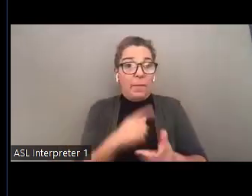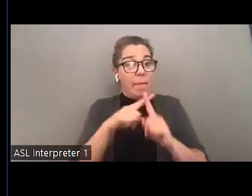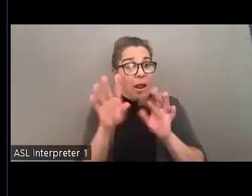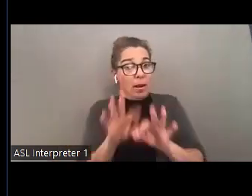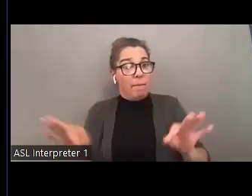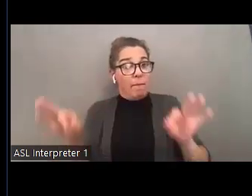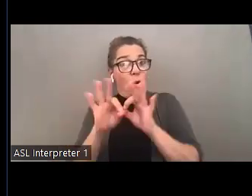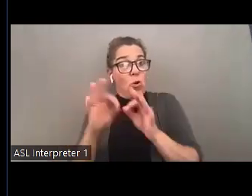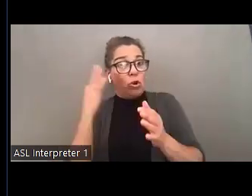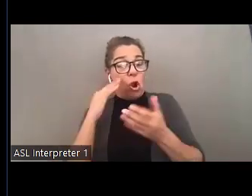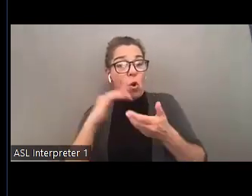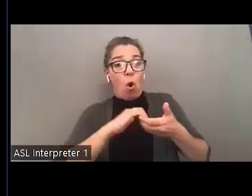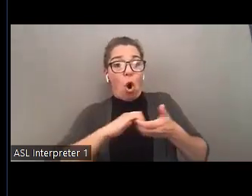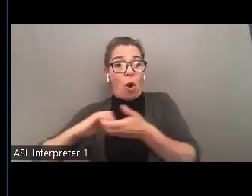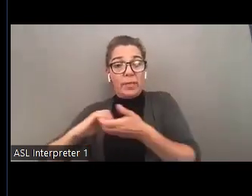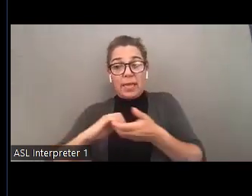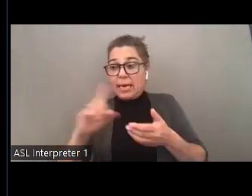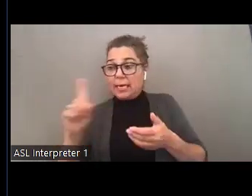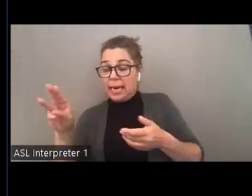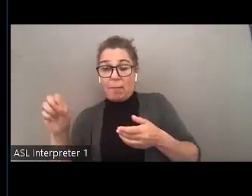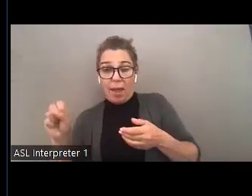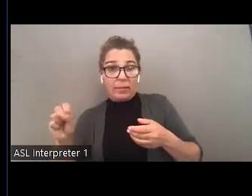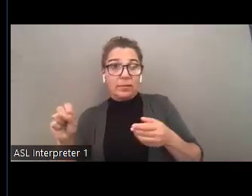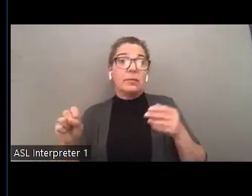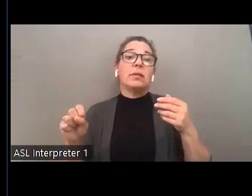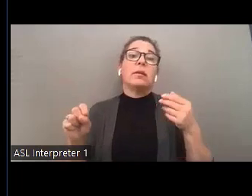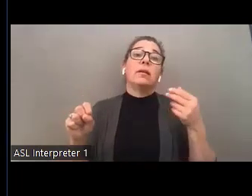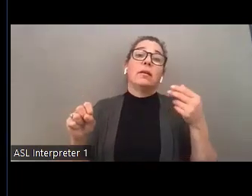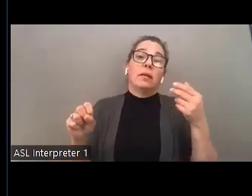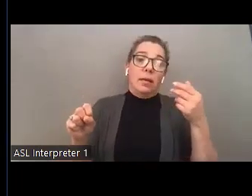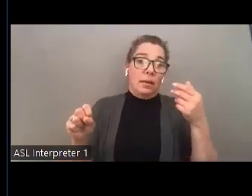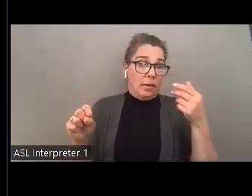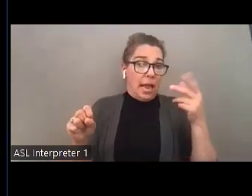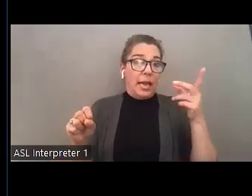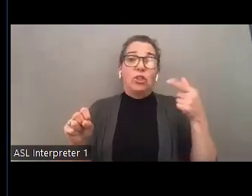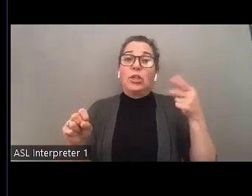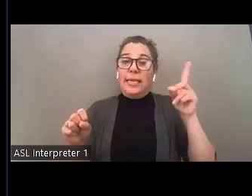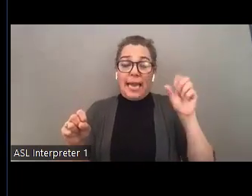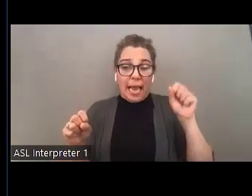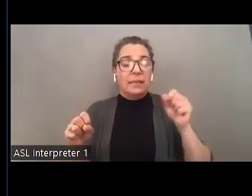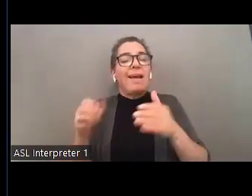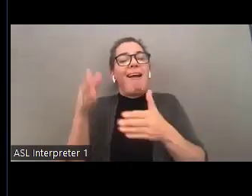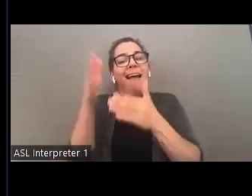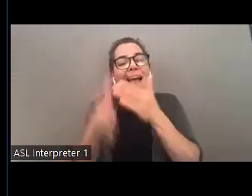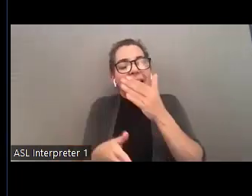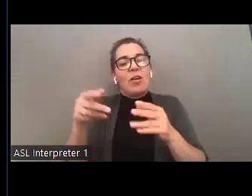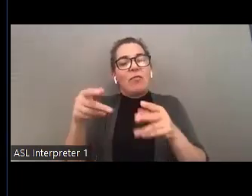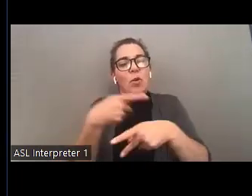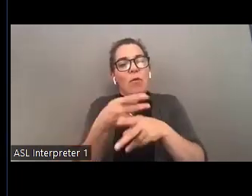that harmonization with the DMS policy means that the end of the performance period is the latest possible date to submit data